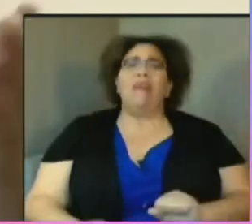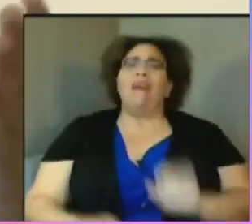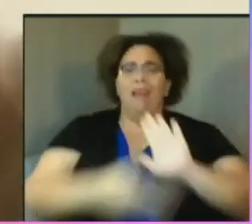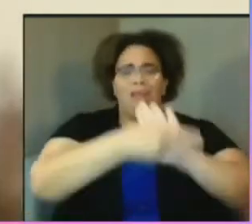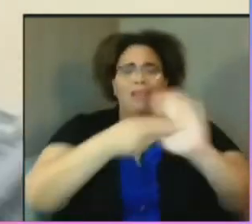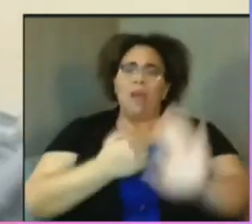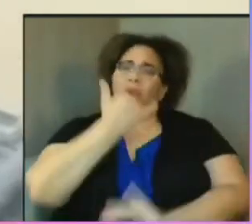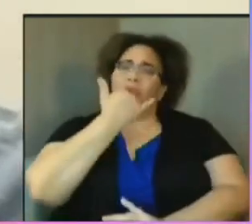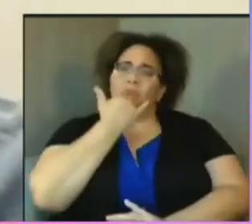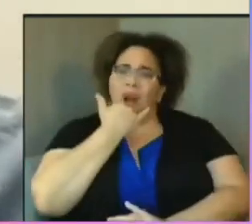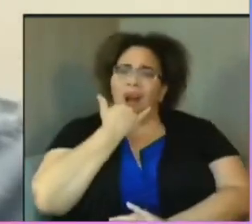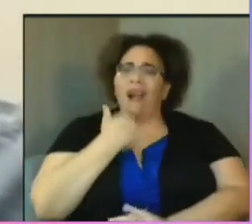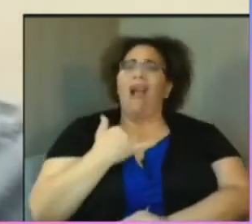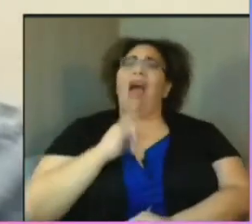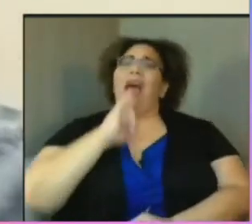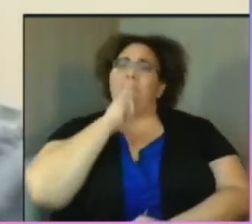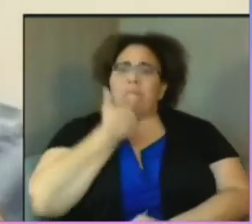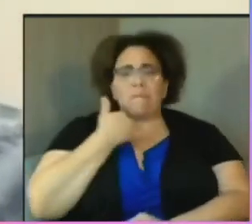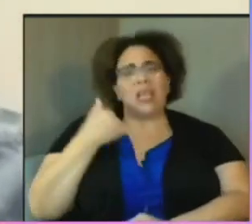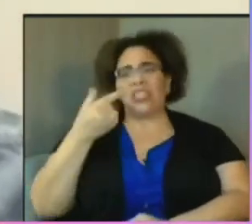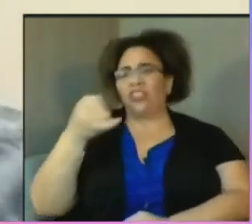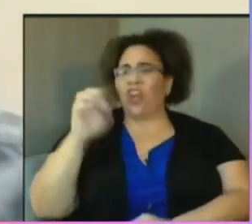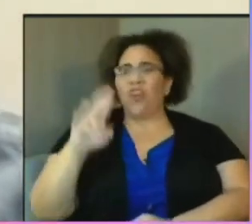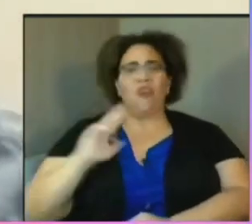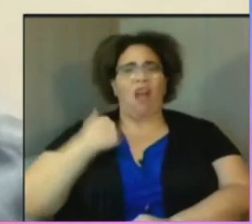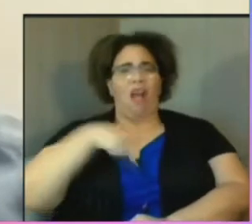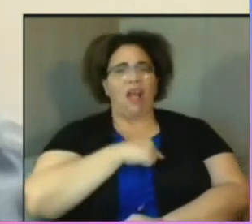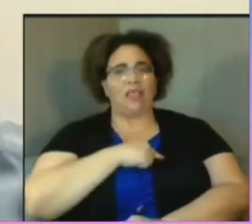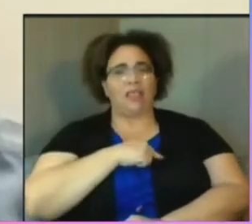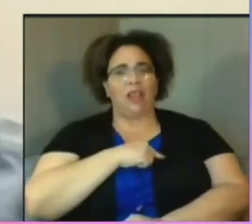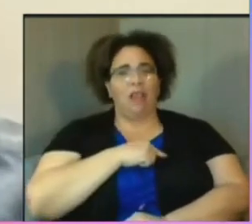in a case that had a lot of trans leadership in it